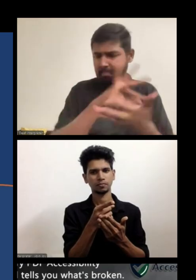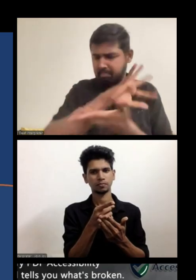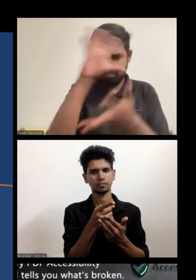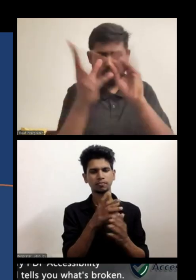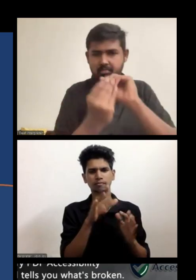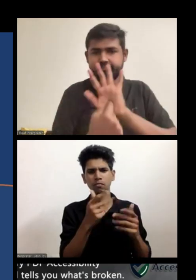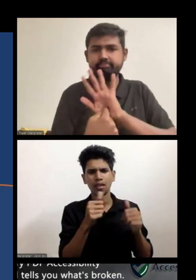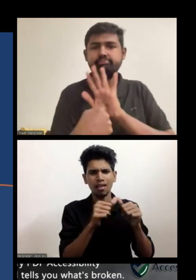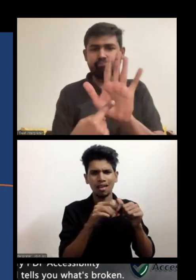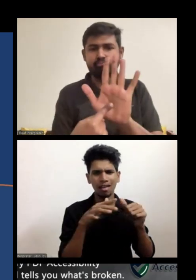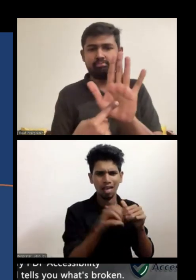We can scale up the things.